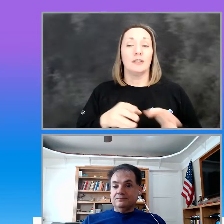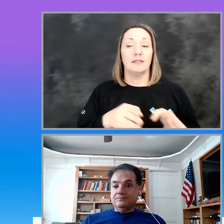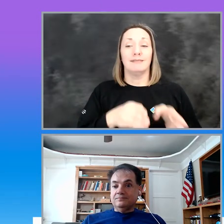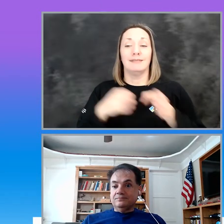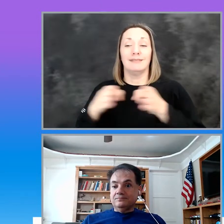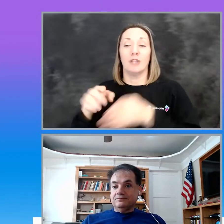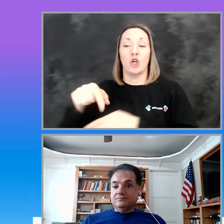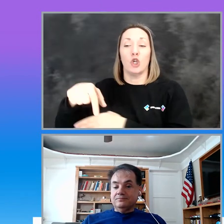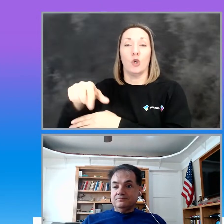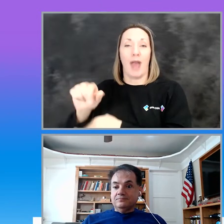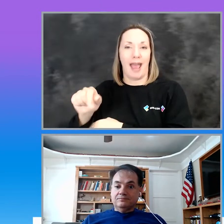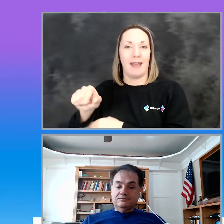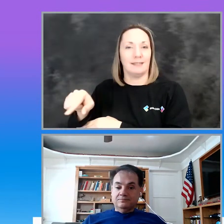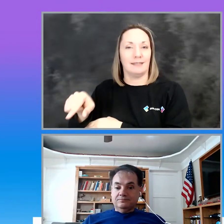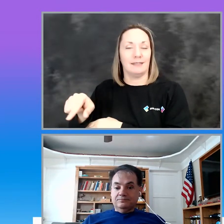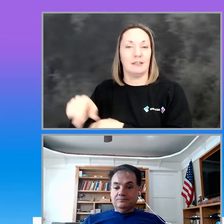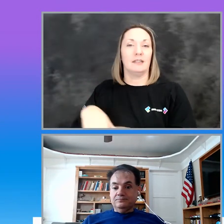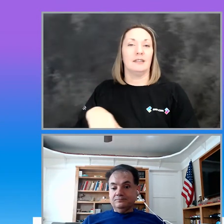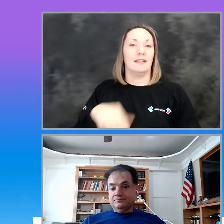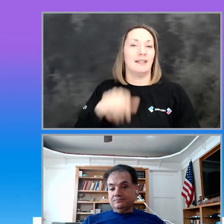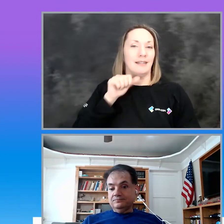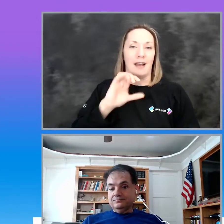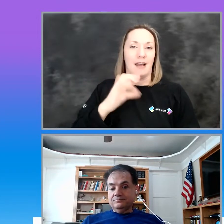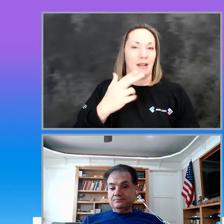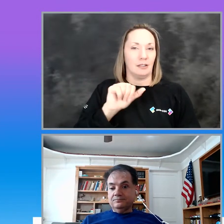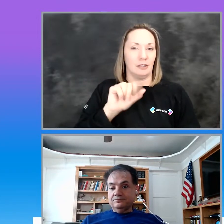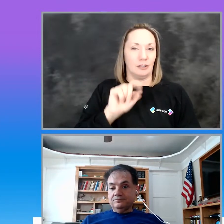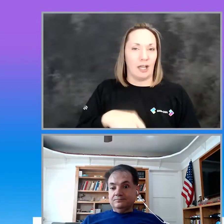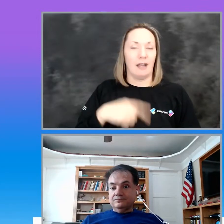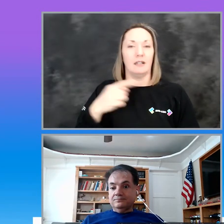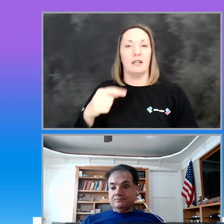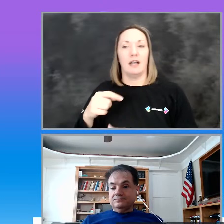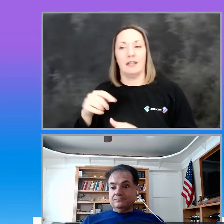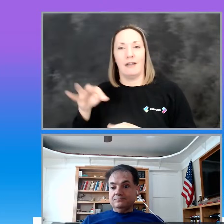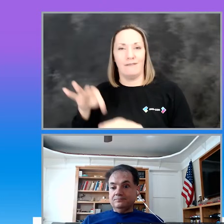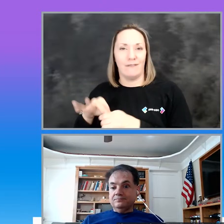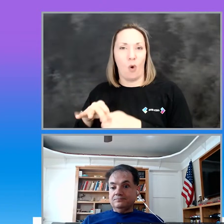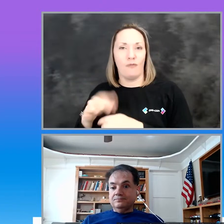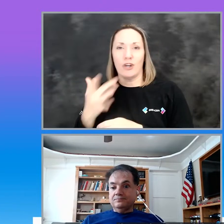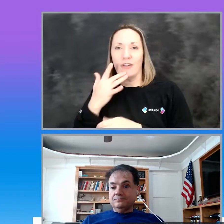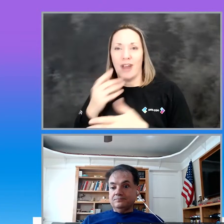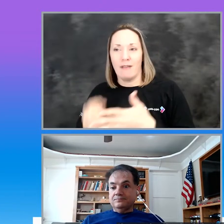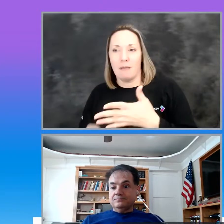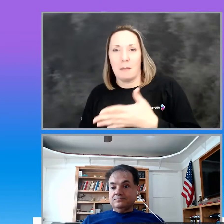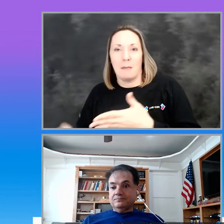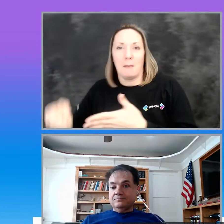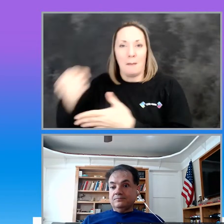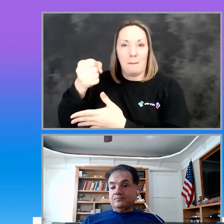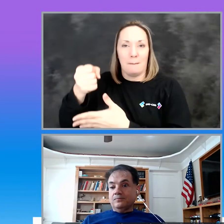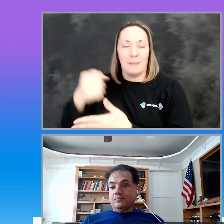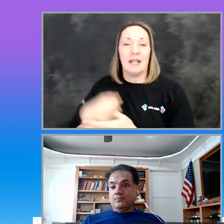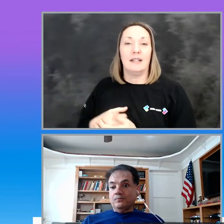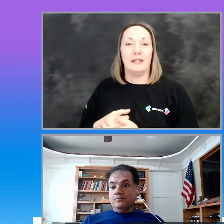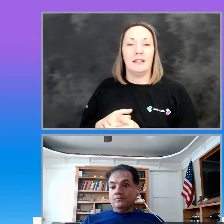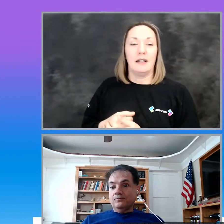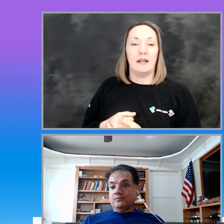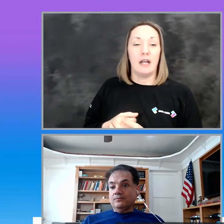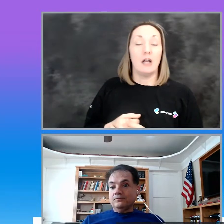section. Upvote your your favorites that we need to get in